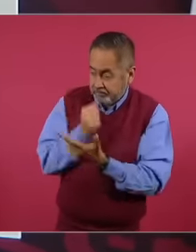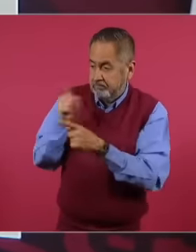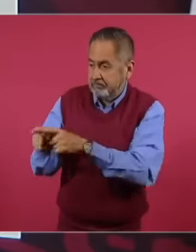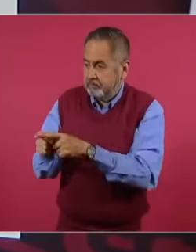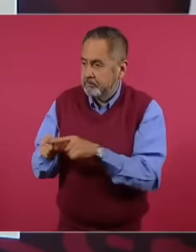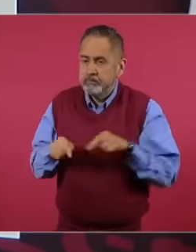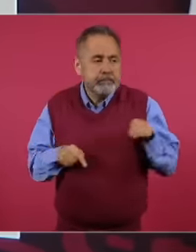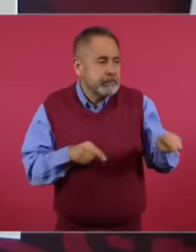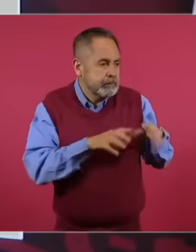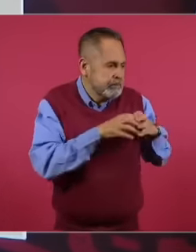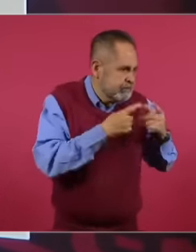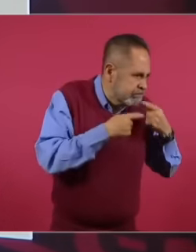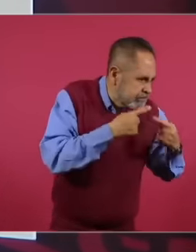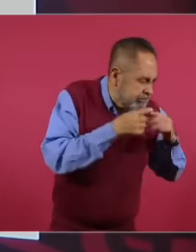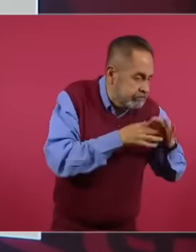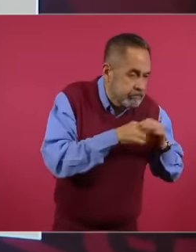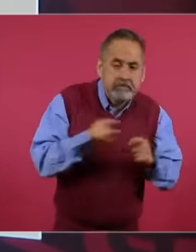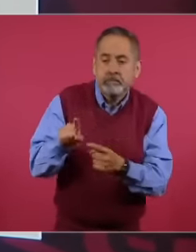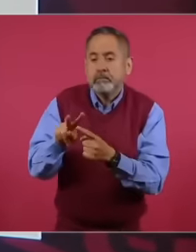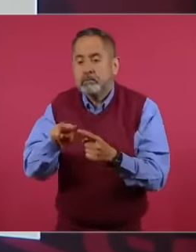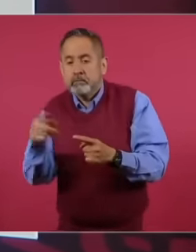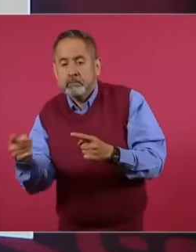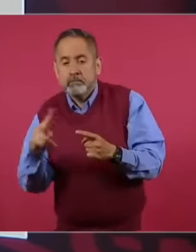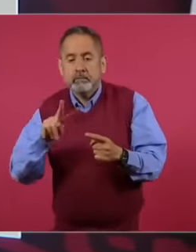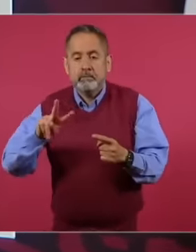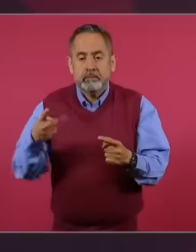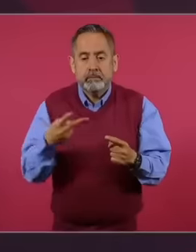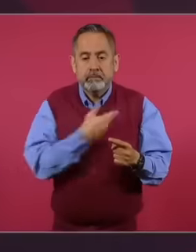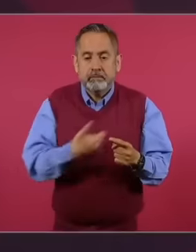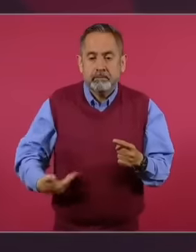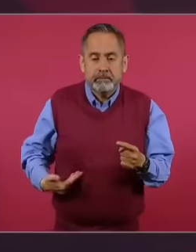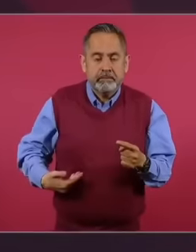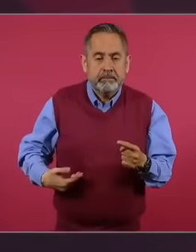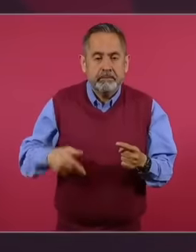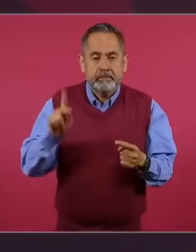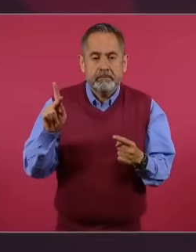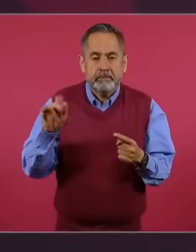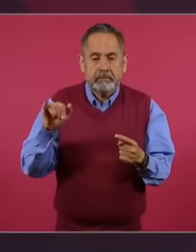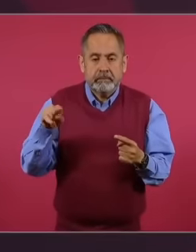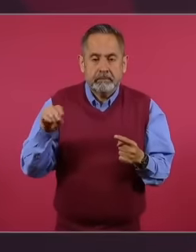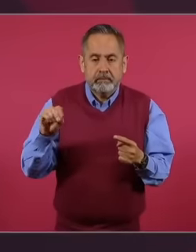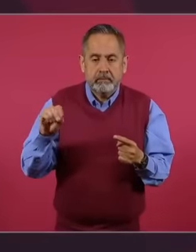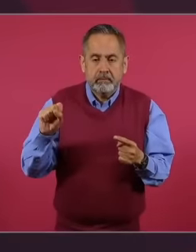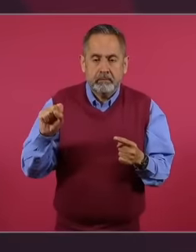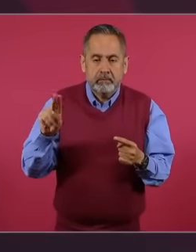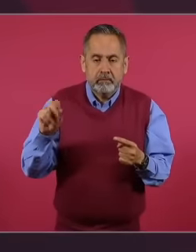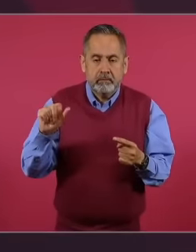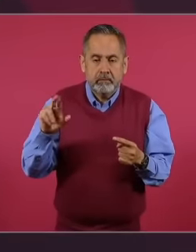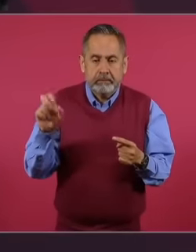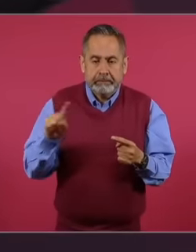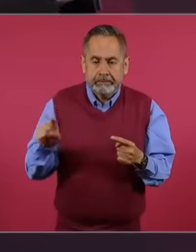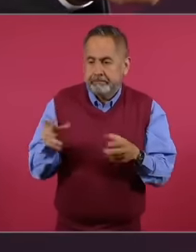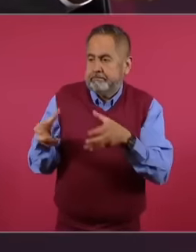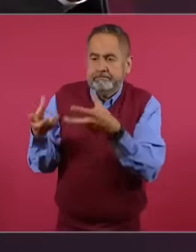vice president José María Pino Suárez and they detained them here, they took them down